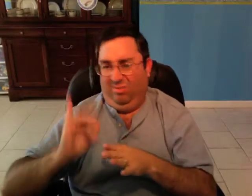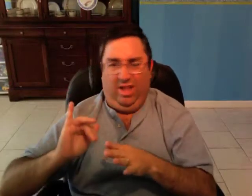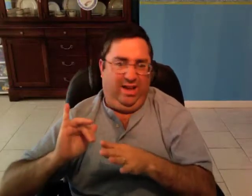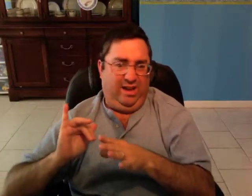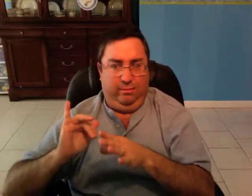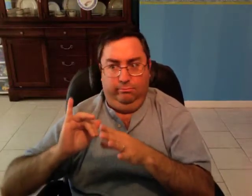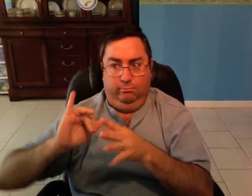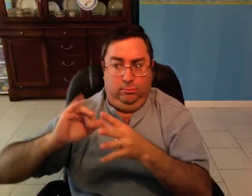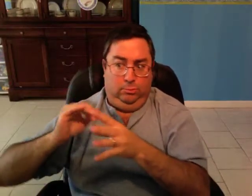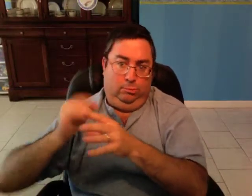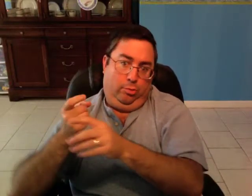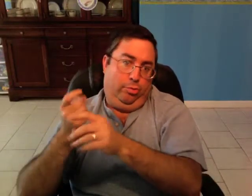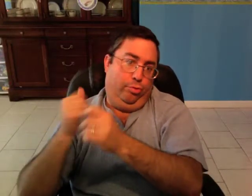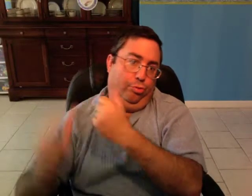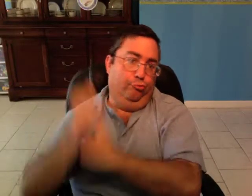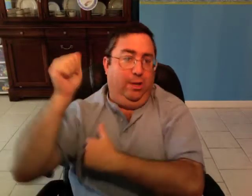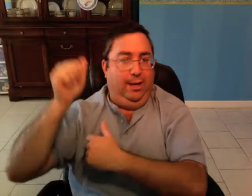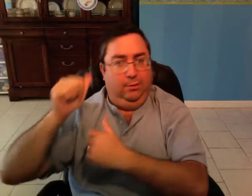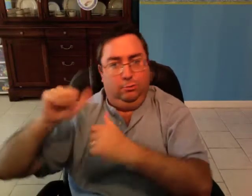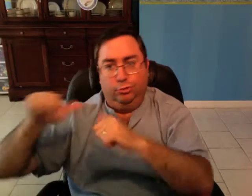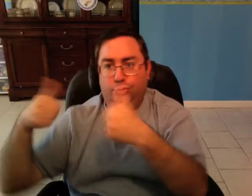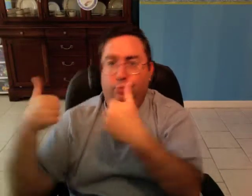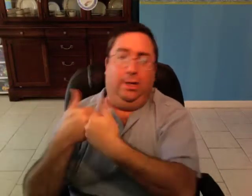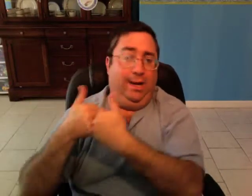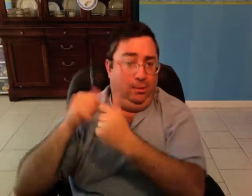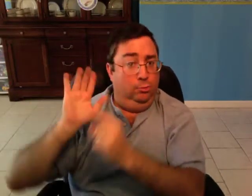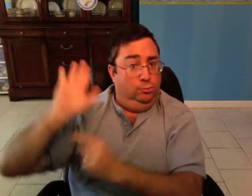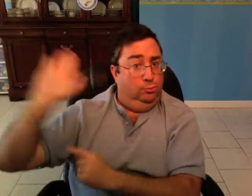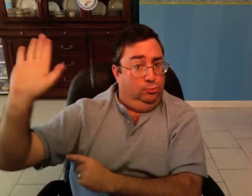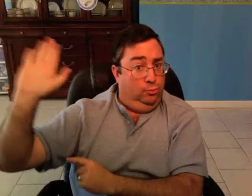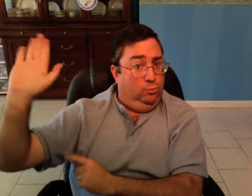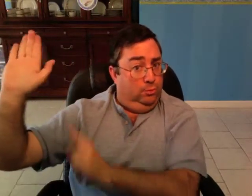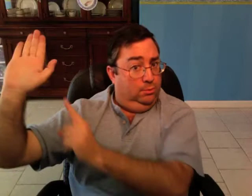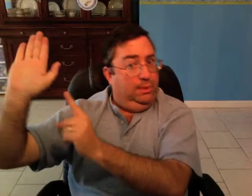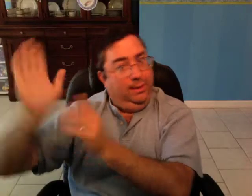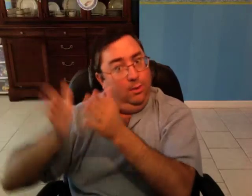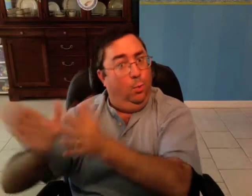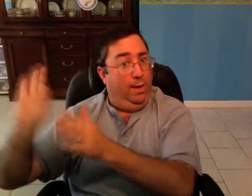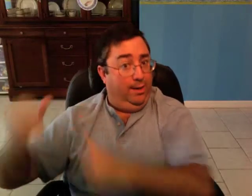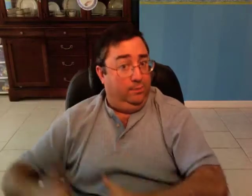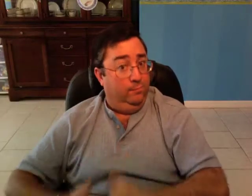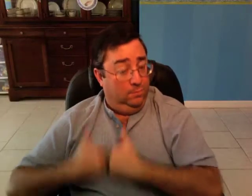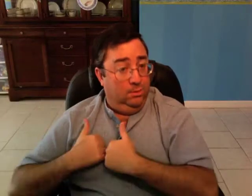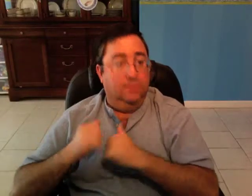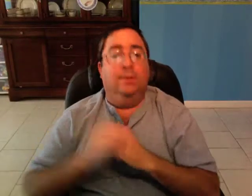to prevent that threat or challenge to their status and way of life.